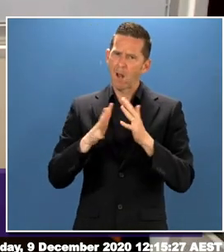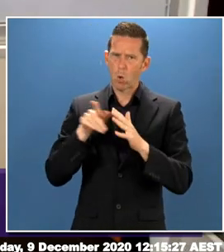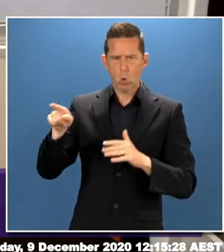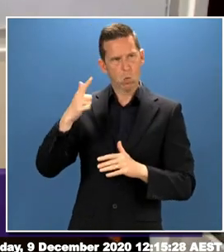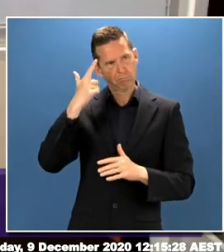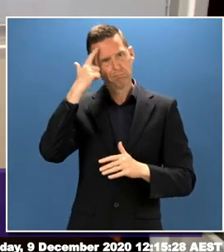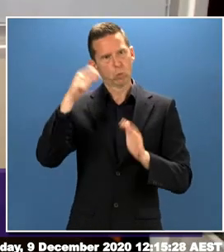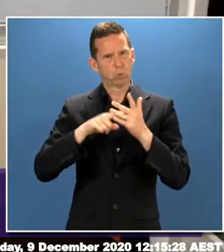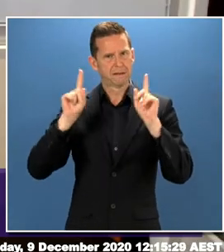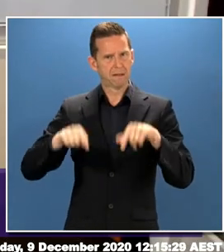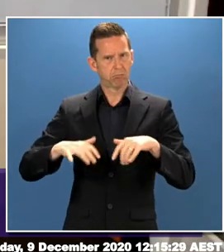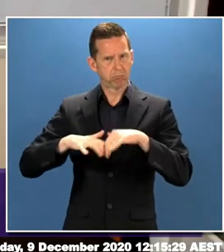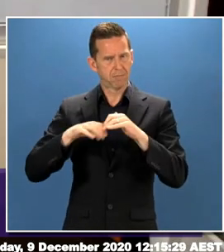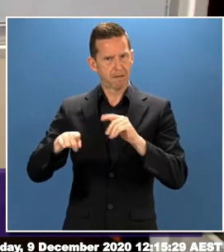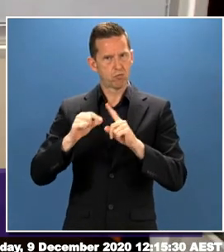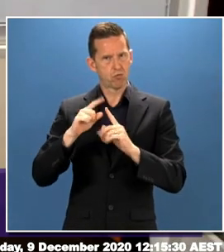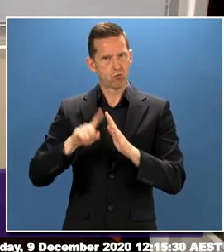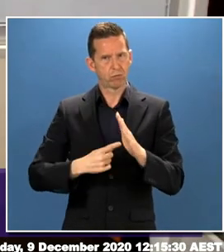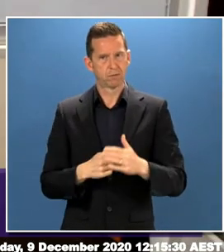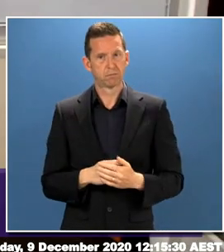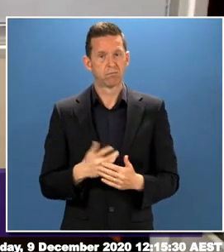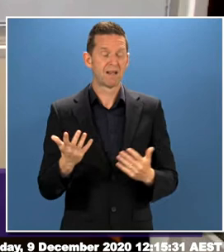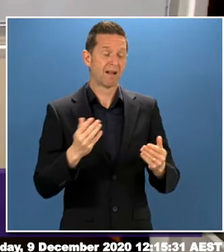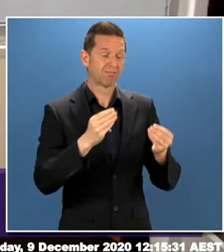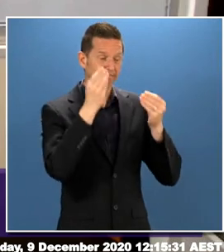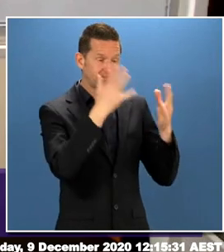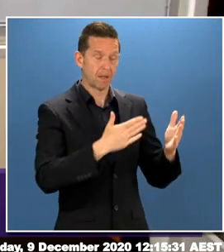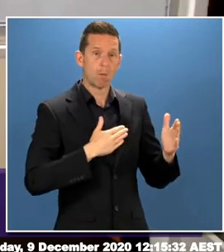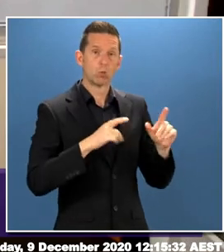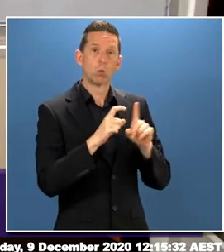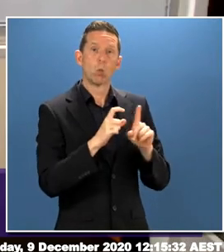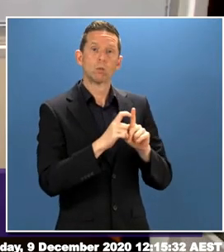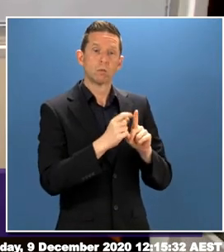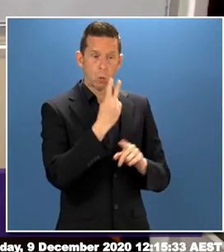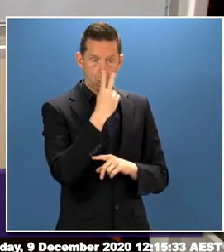My own daughter, who is now 25, she was in her high school years and I could see